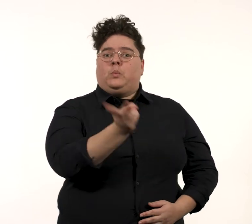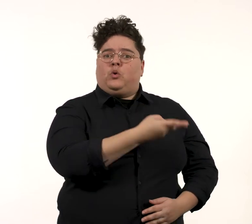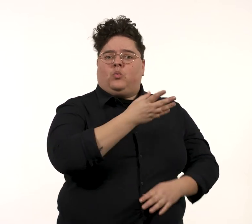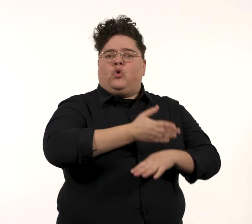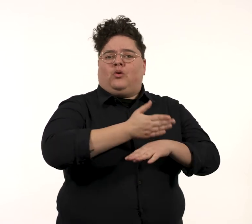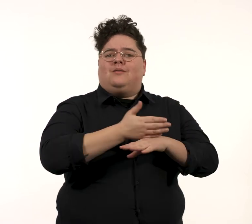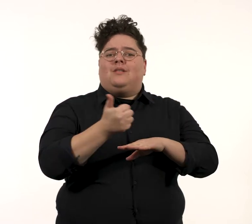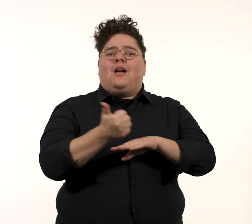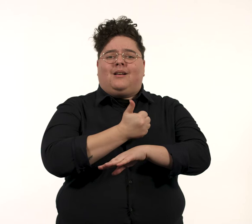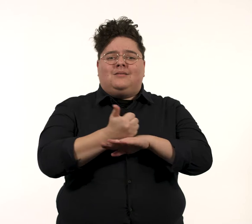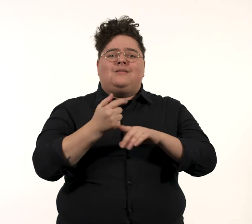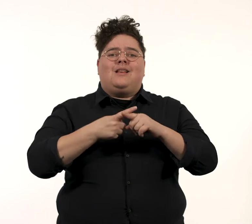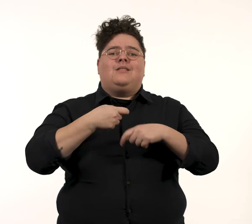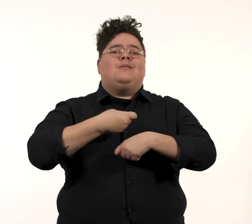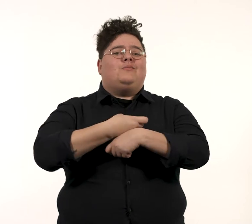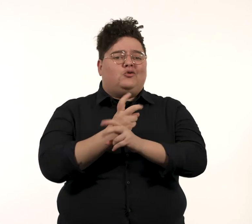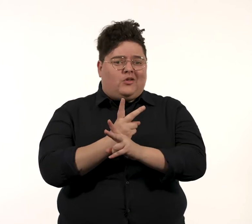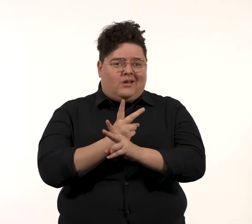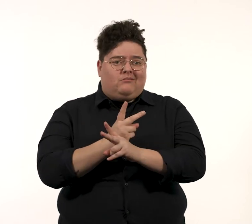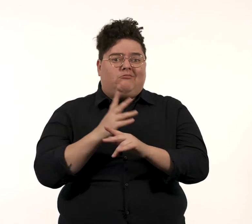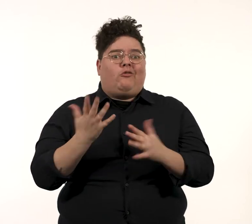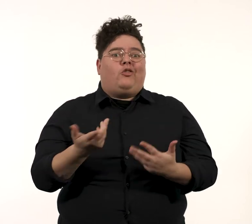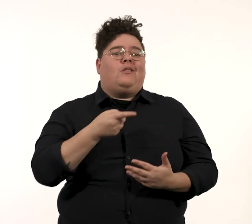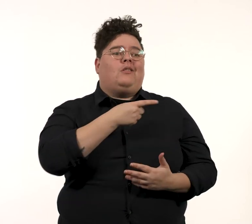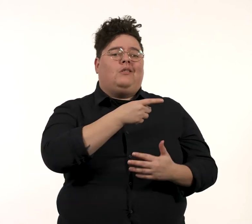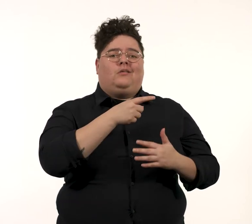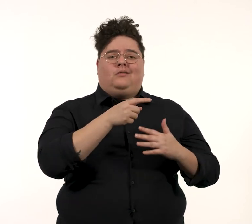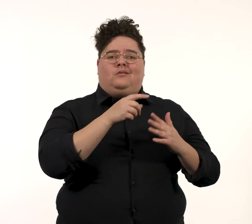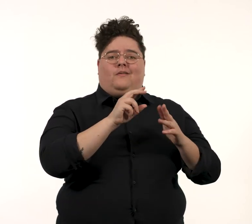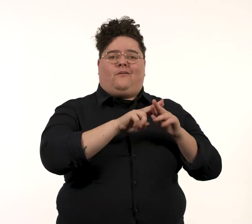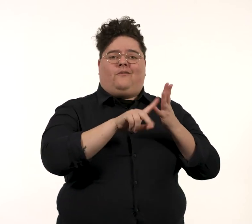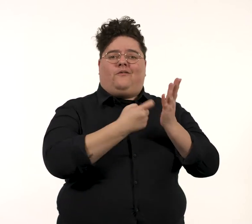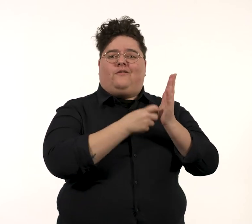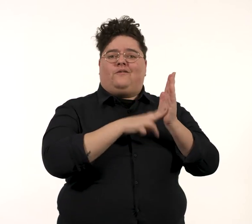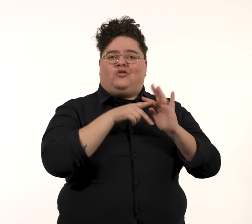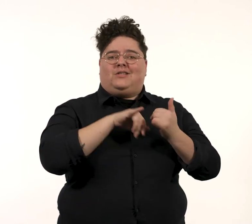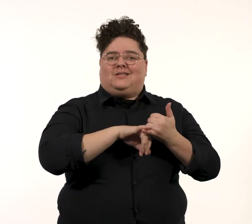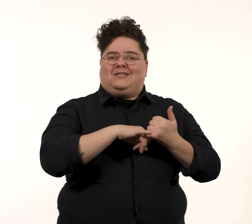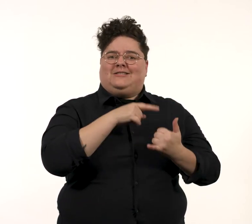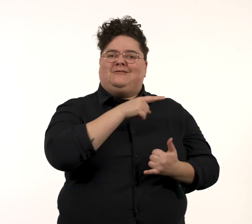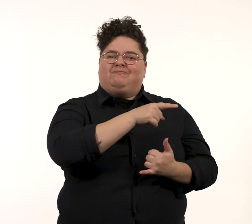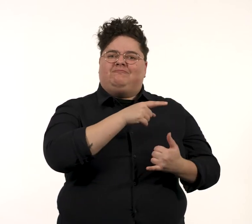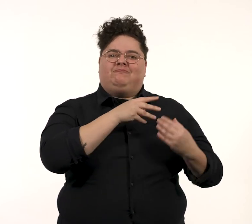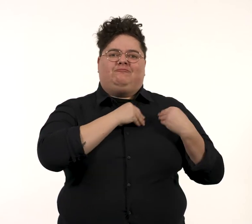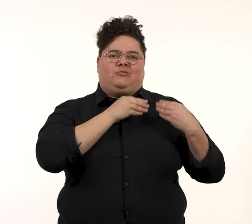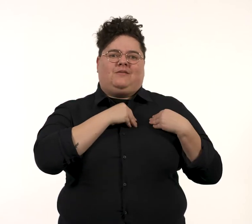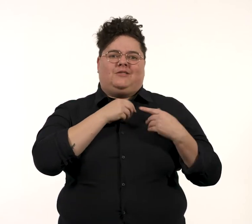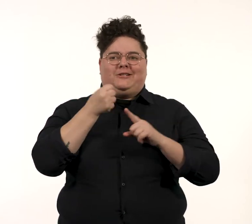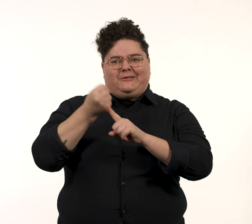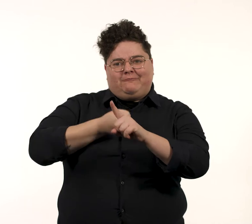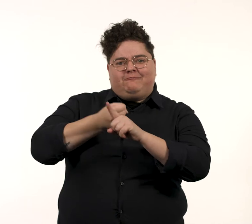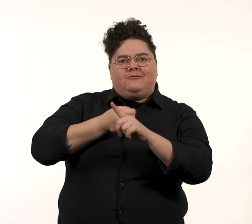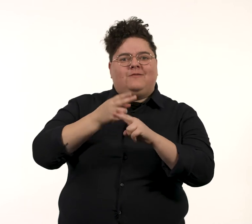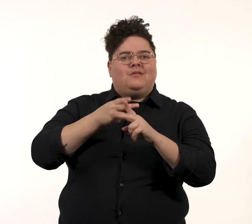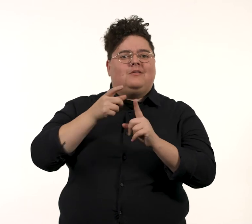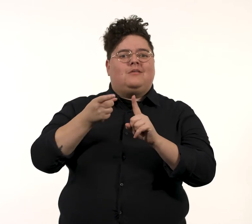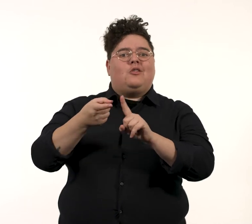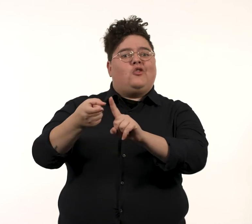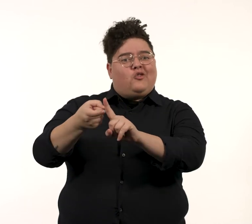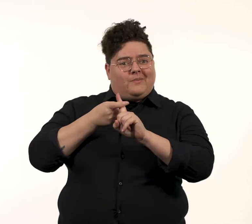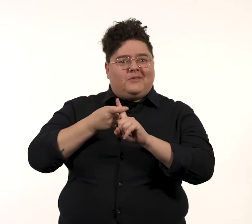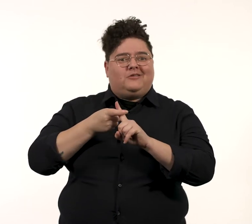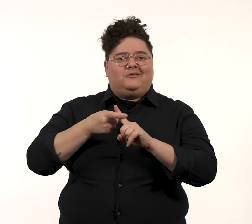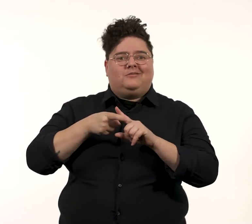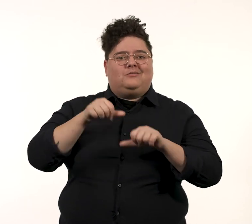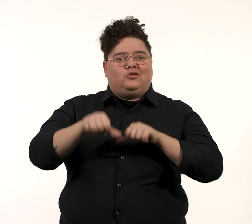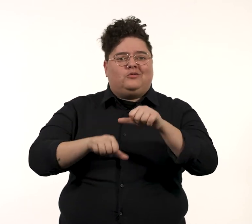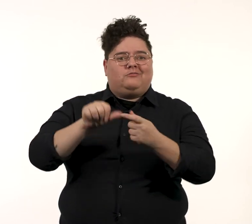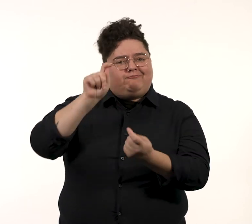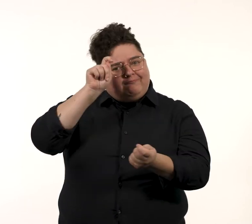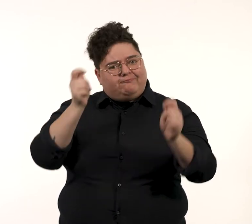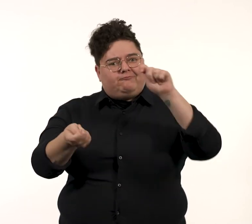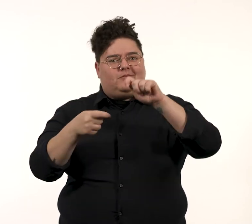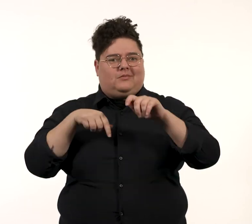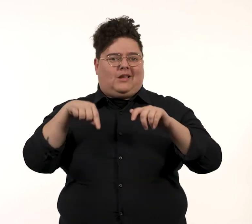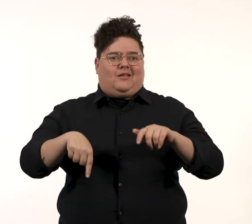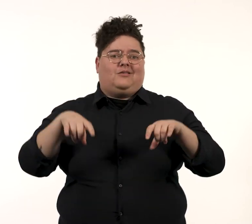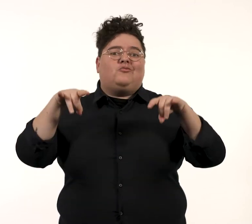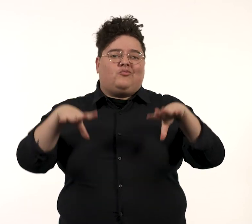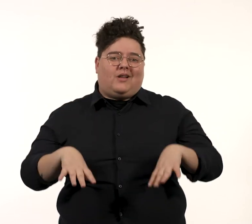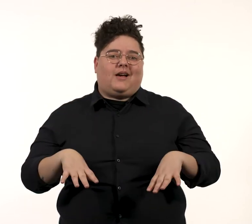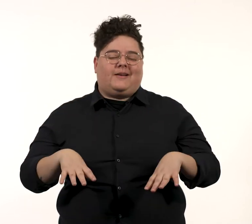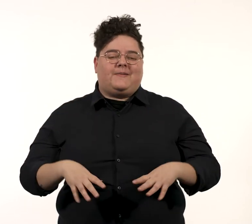Jackman and Furness are both actors and producers, although Furness has shown her passion for adoption reform in Australia.